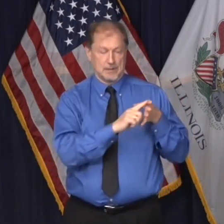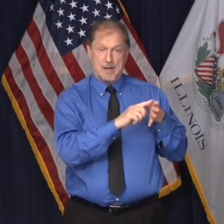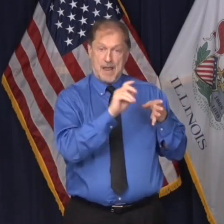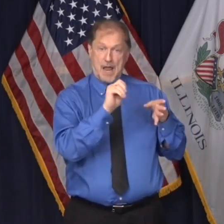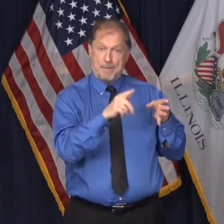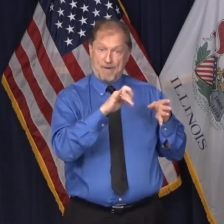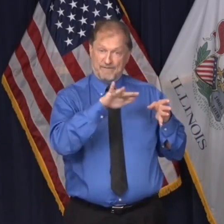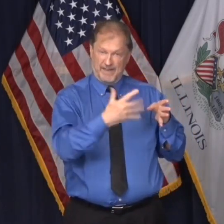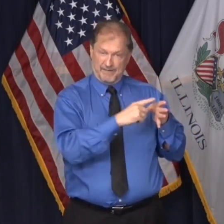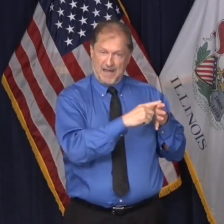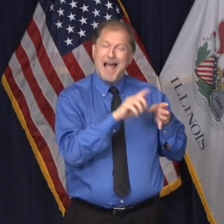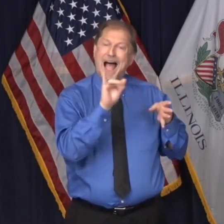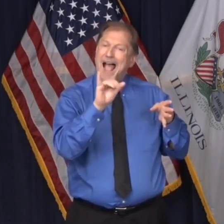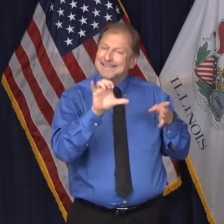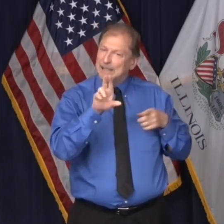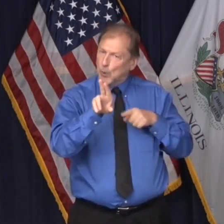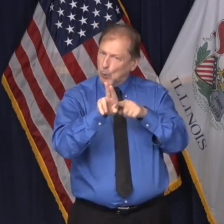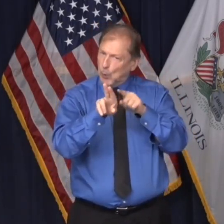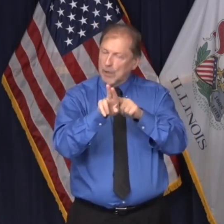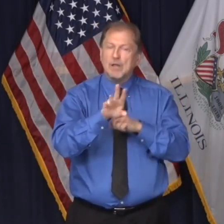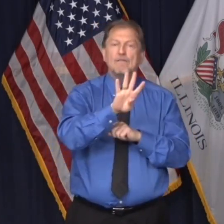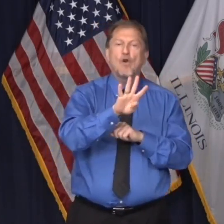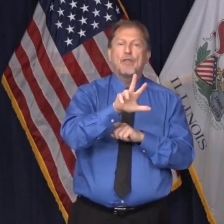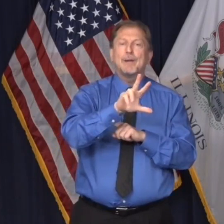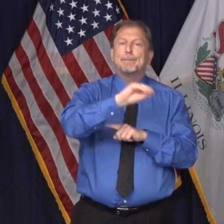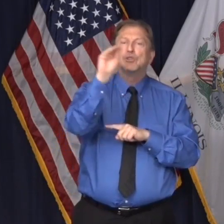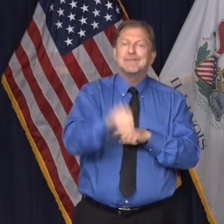HOSPITALS AROUND OUR STATE BY IDPH REGION.